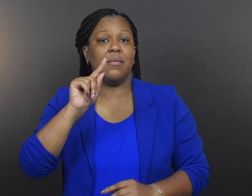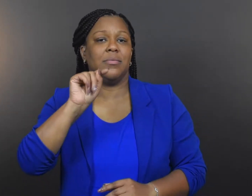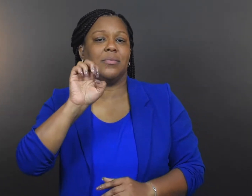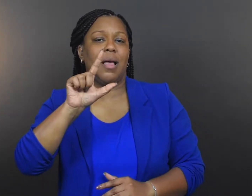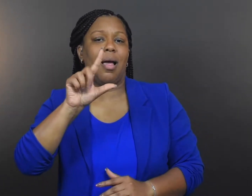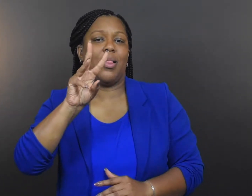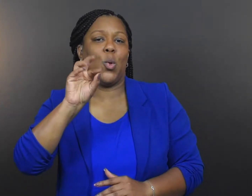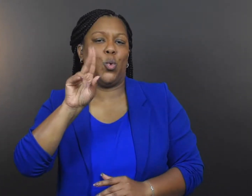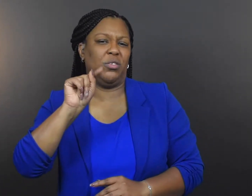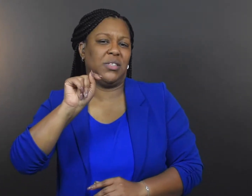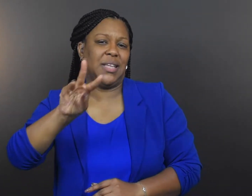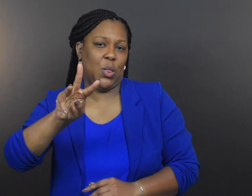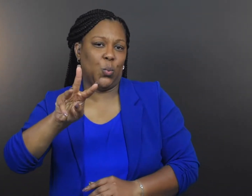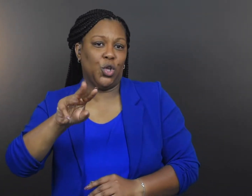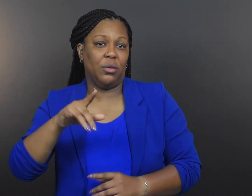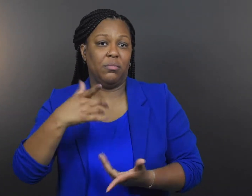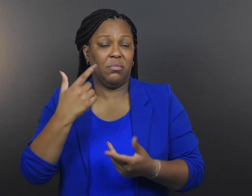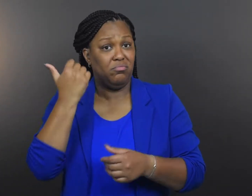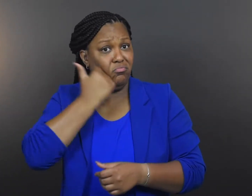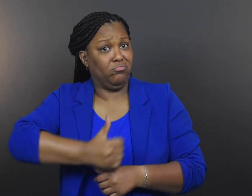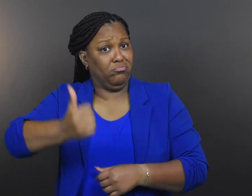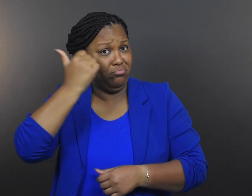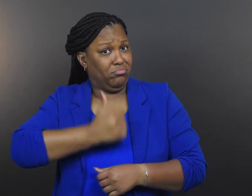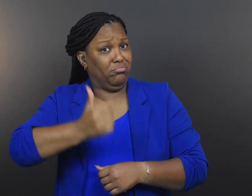“Before COVID-19 and telework every day,